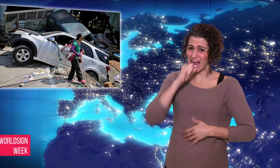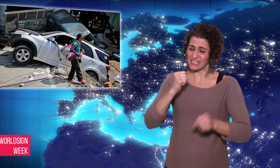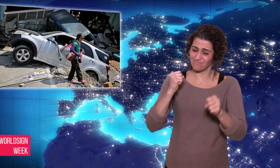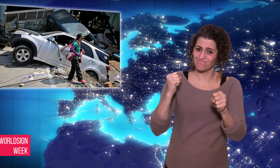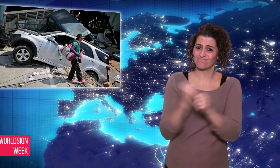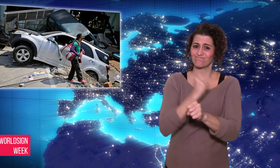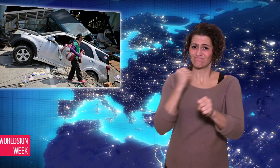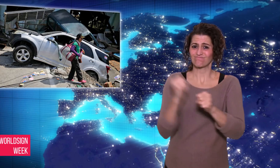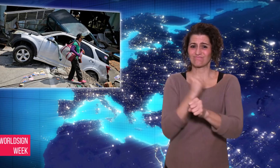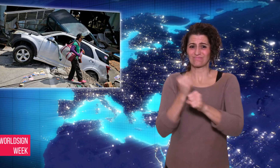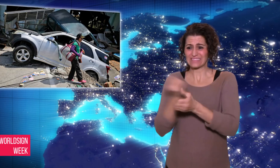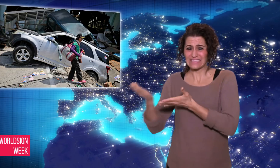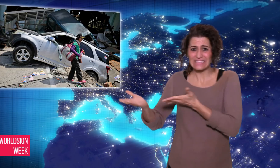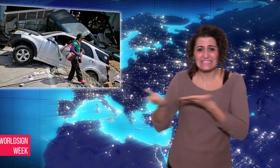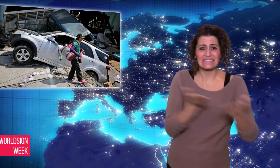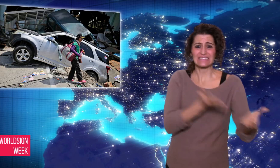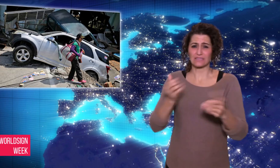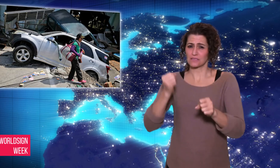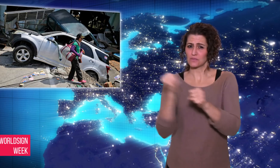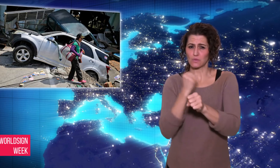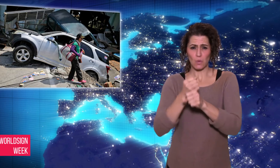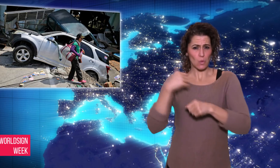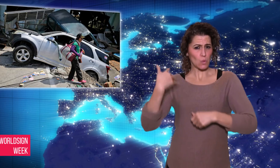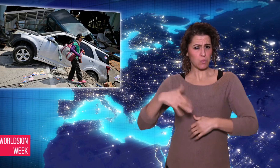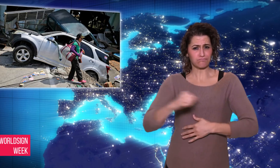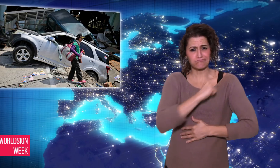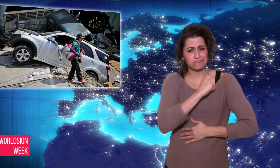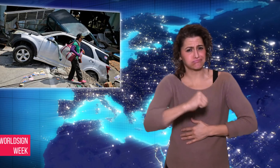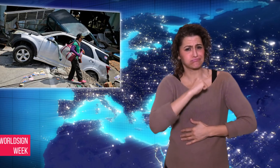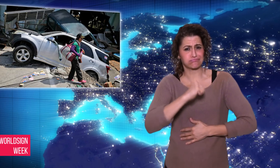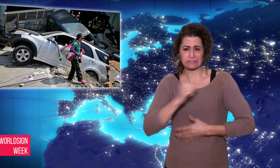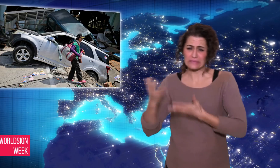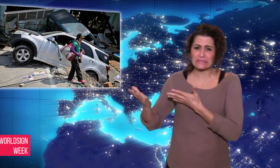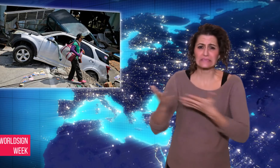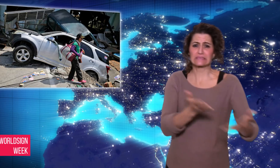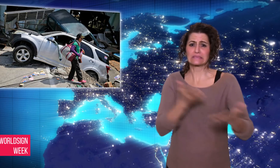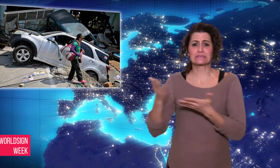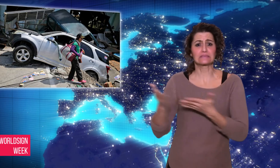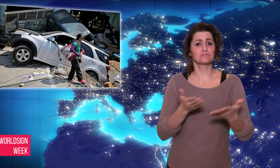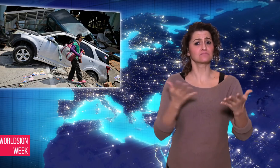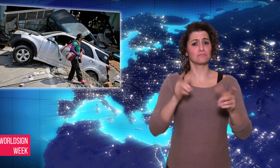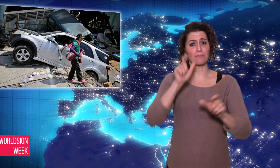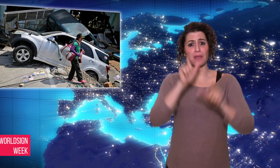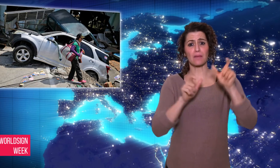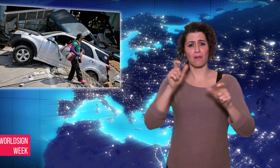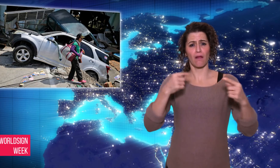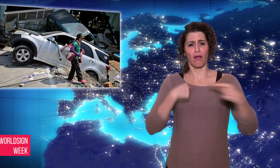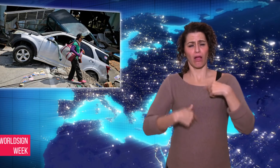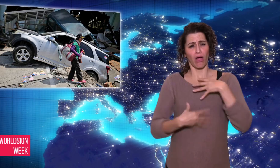capacities to treat thousands of